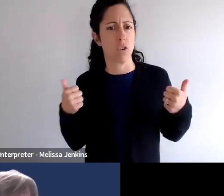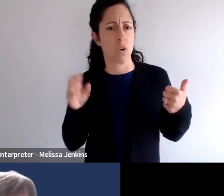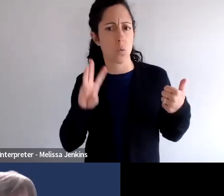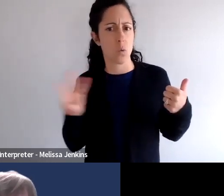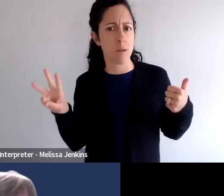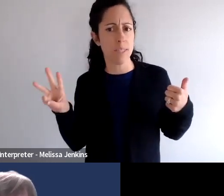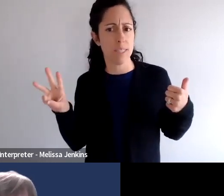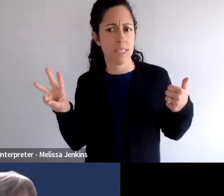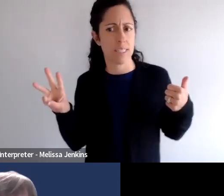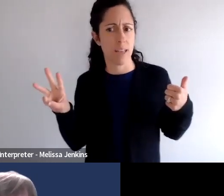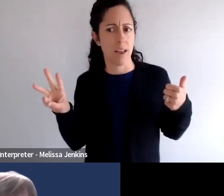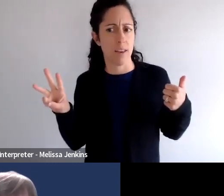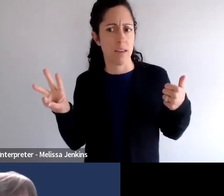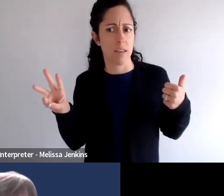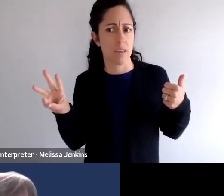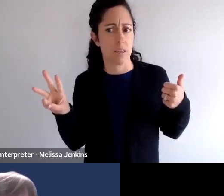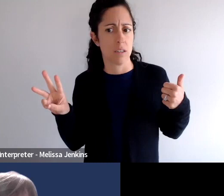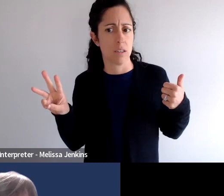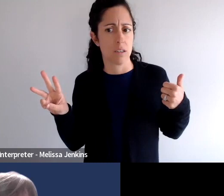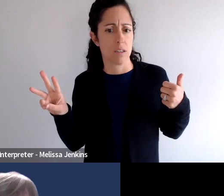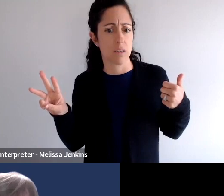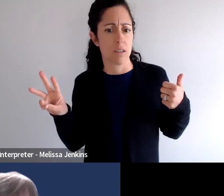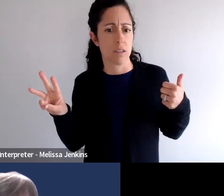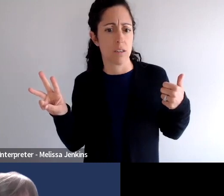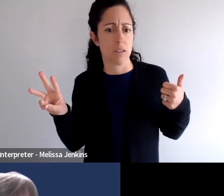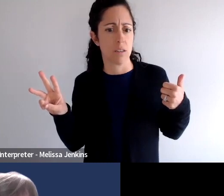um that we need to um click on to get into the